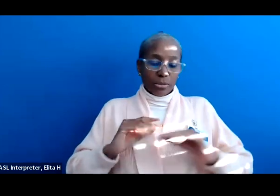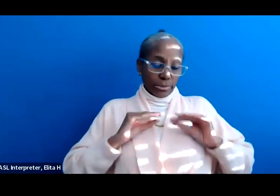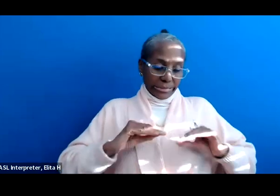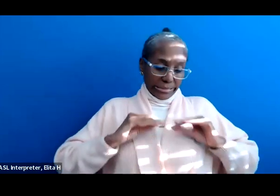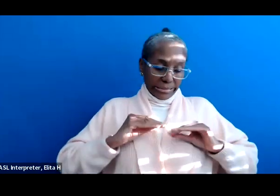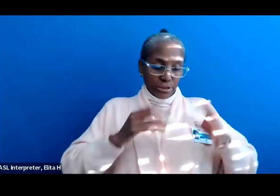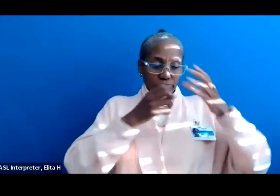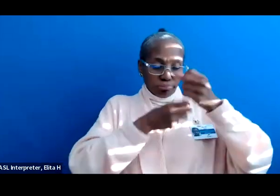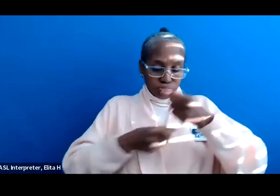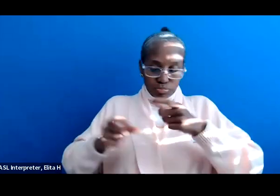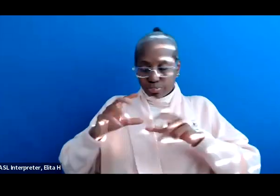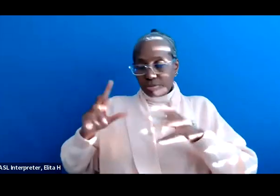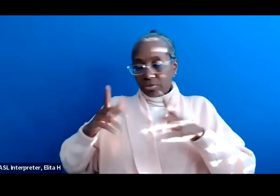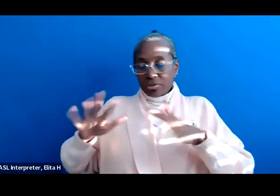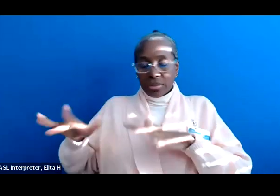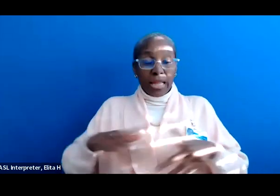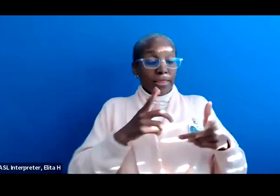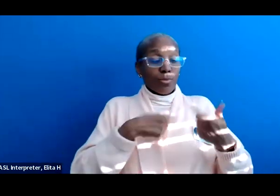Then we got fancy and called it the bowel program because we wanted